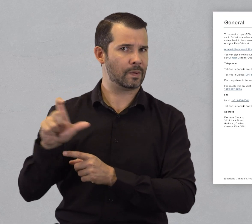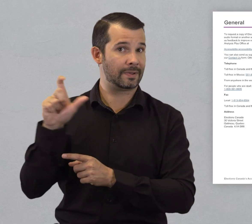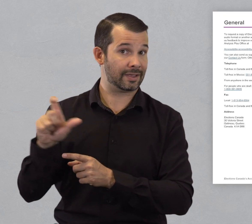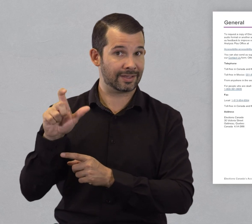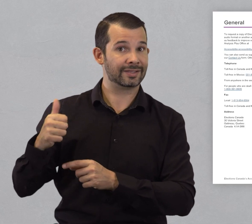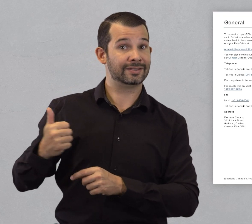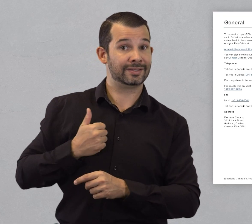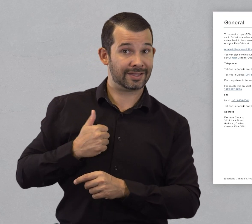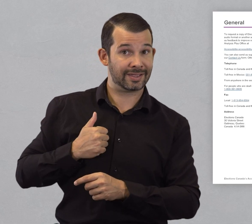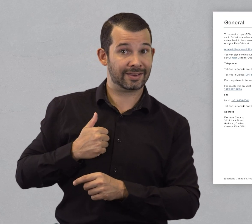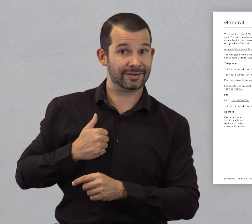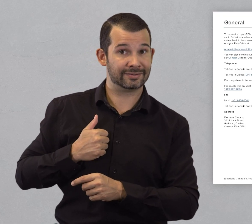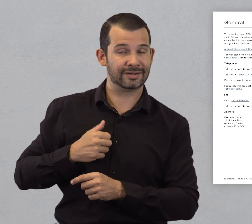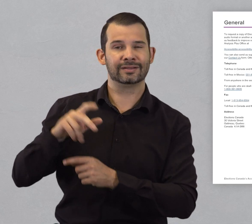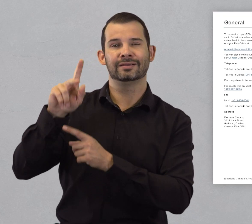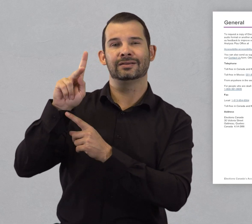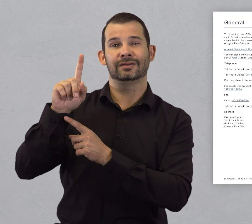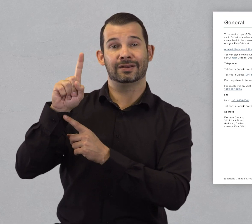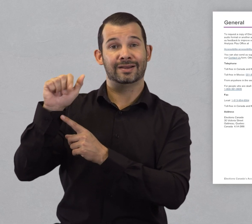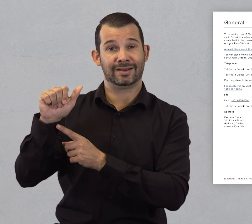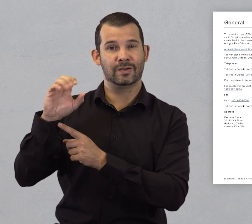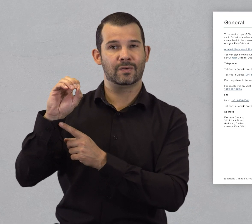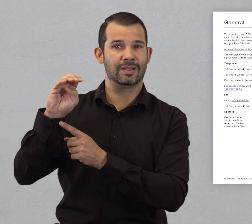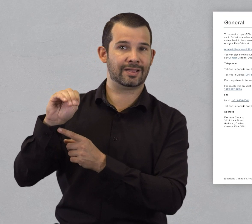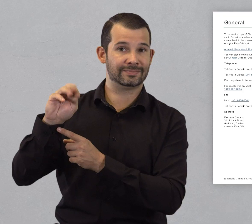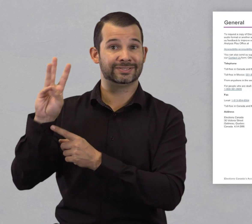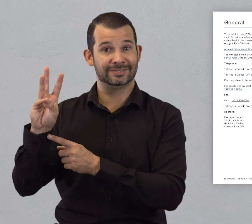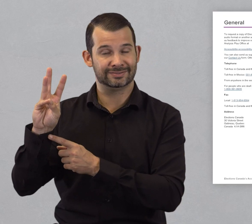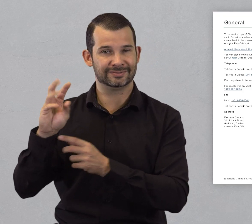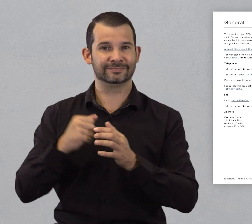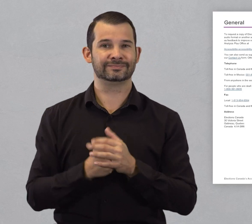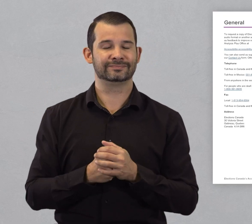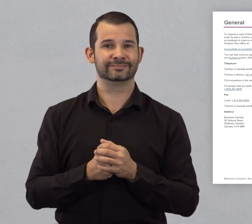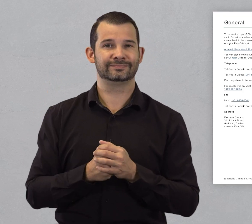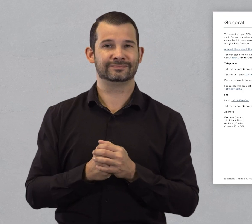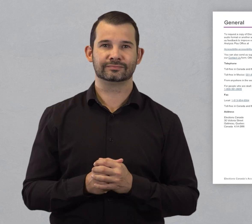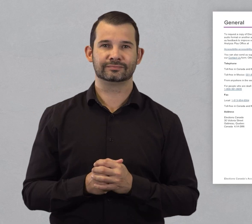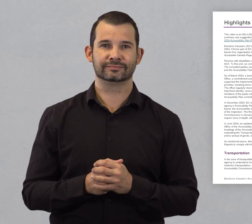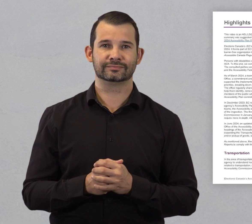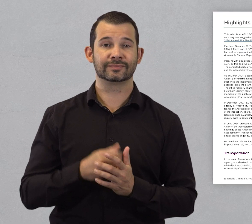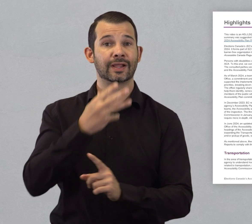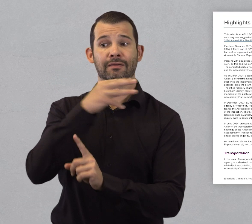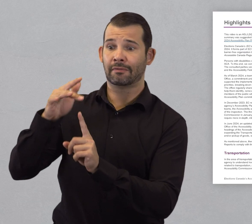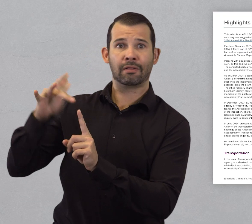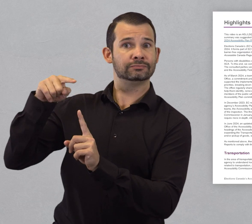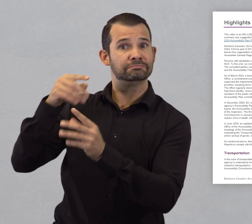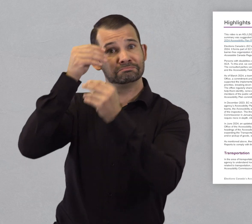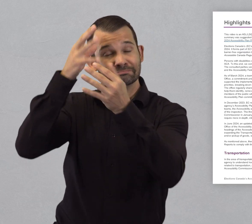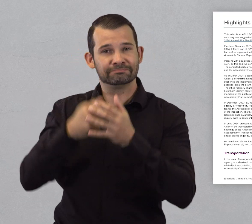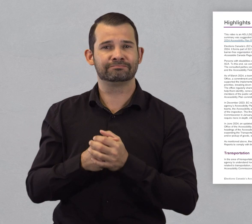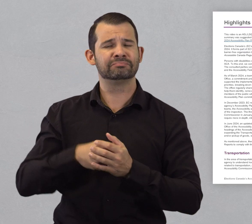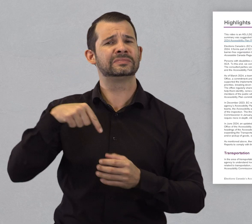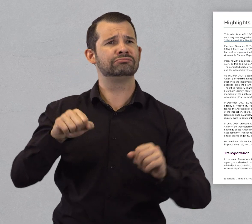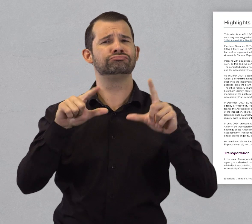Canada K1A 0M6 Highlights